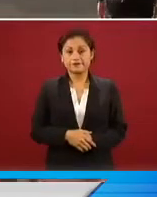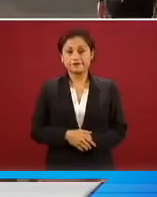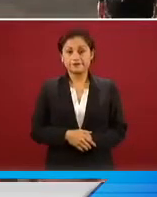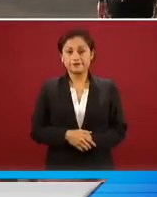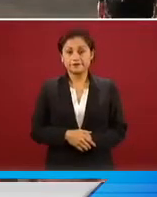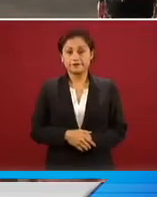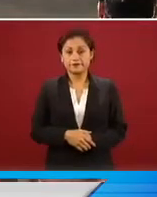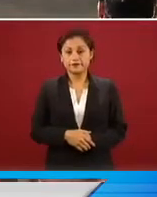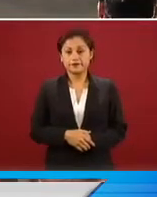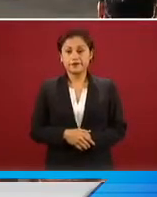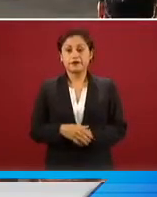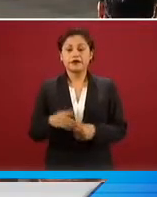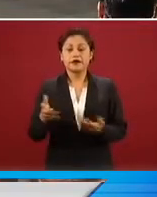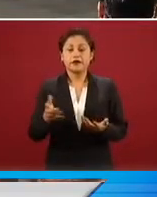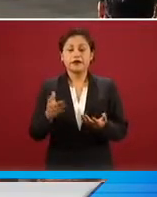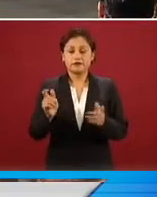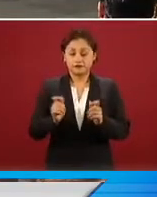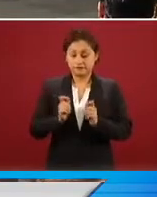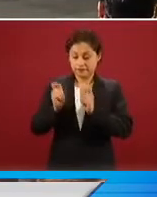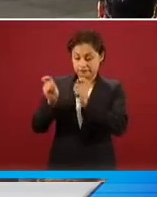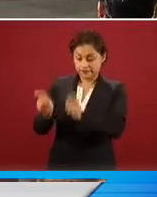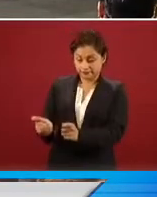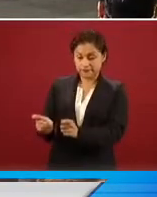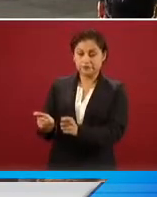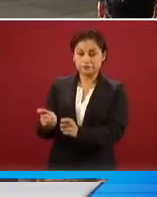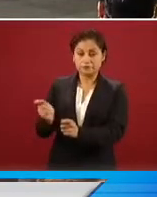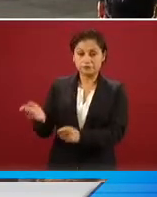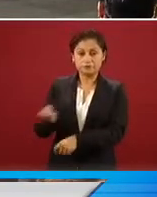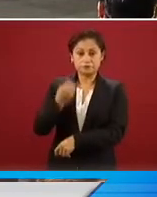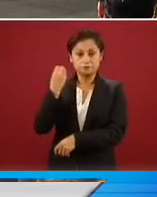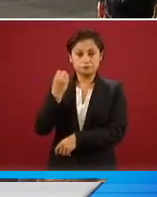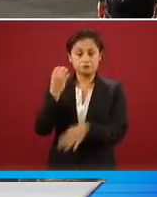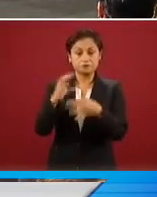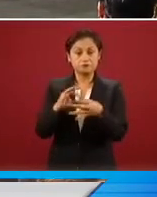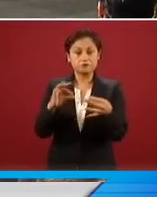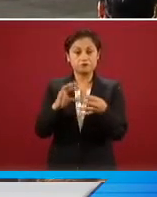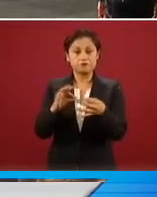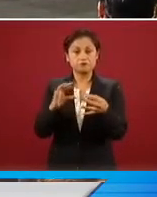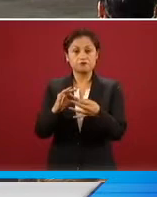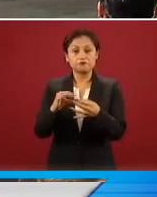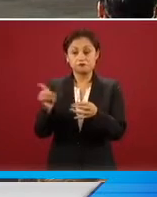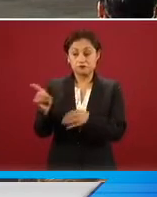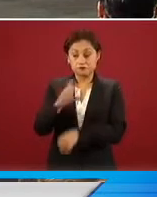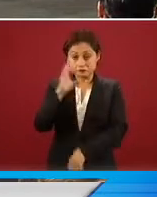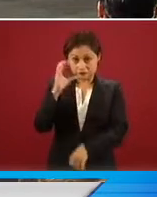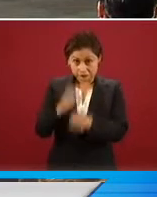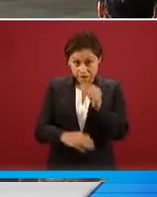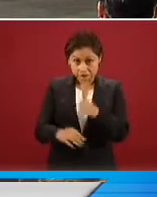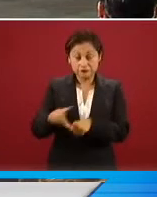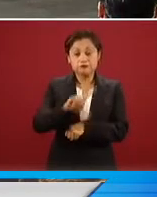He reiterates that the statements that ensure a pact of impunity with Peña Nieto are false zero corruption and zero impunity